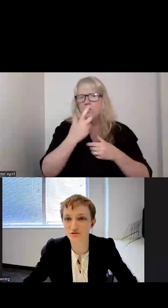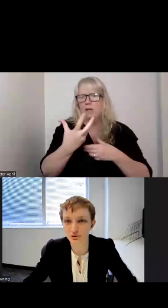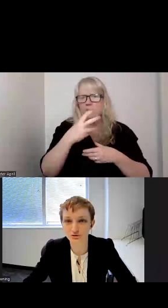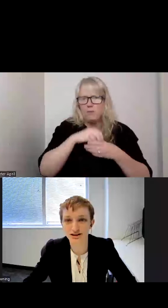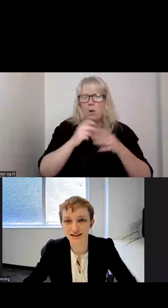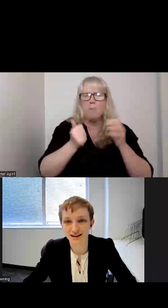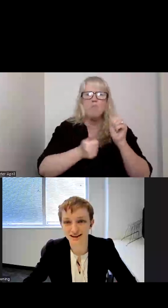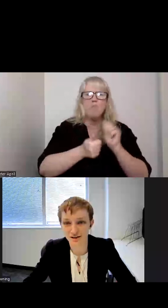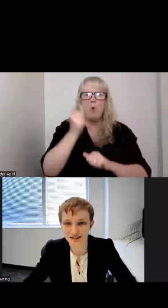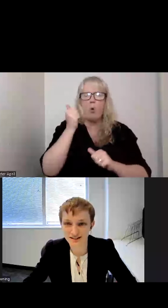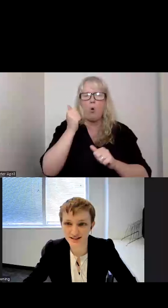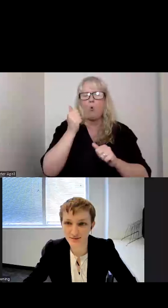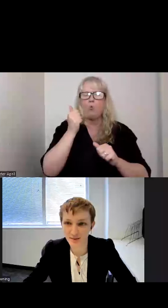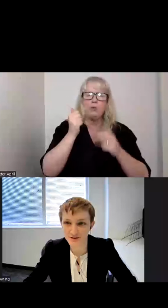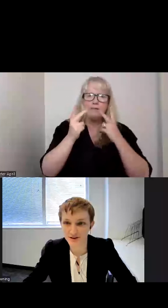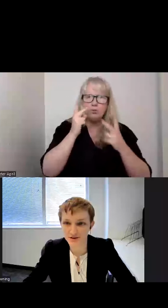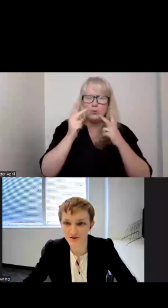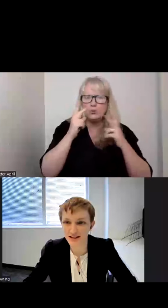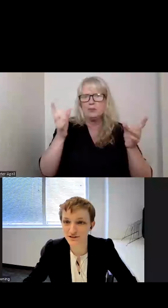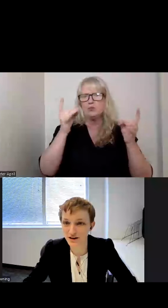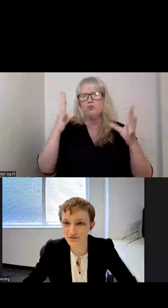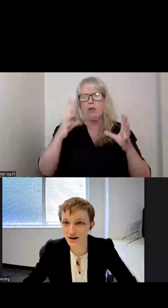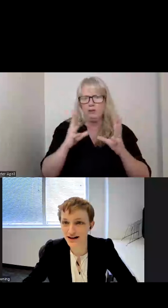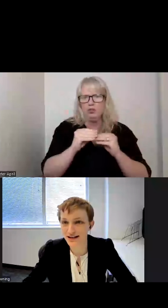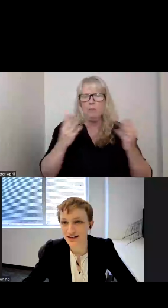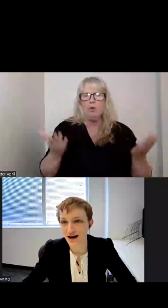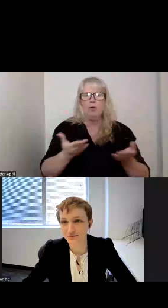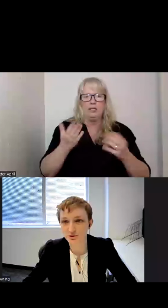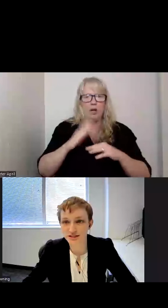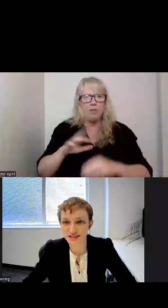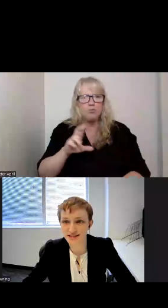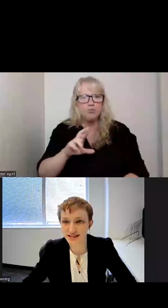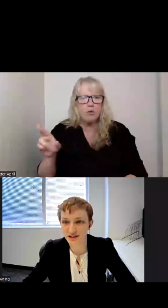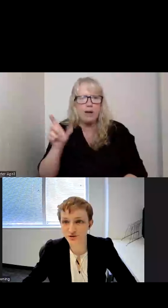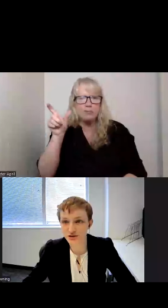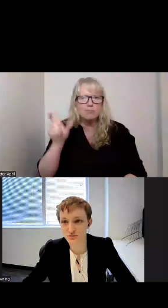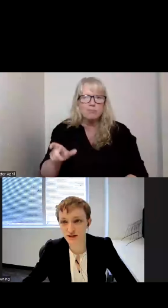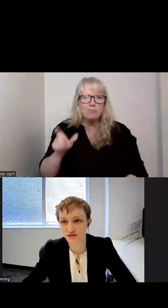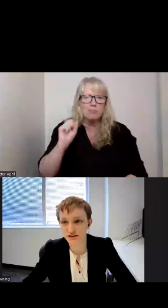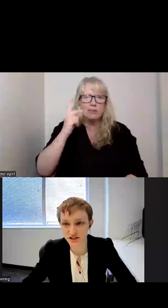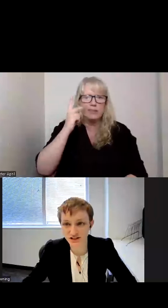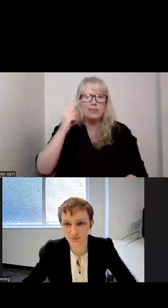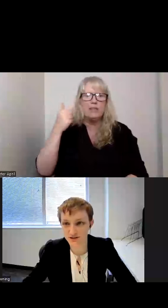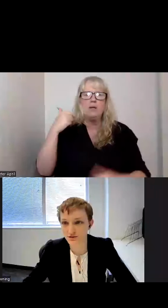VIEWED CRISIS JAM EPISODES ARE HERE ON THE RIGHT. YOU CAN SEE THE YOUTH SPECIAL EDITION EPISODE